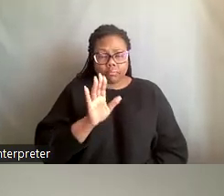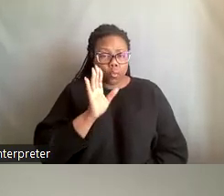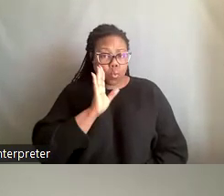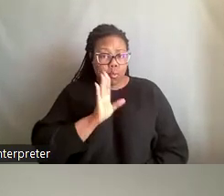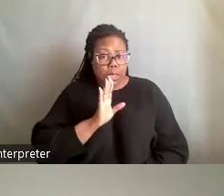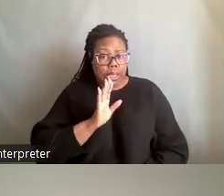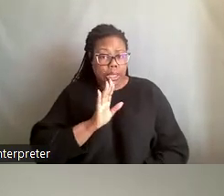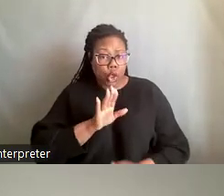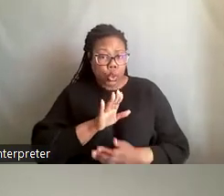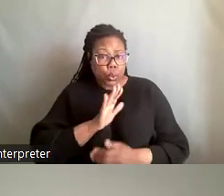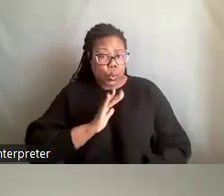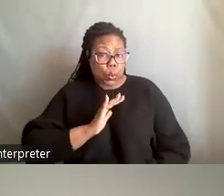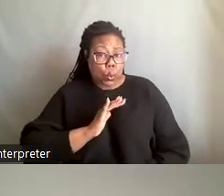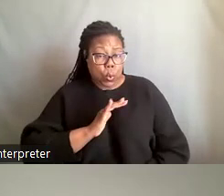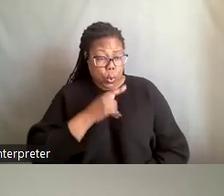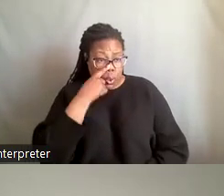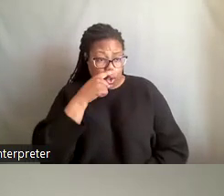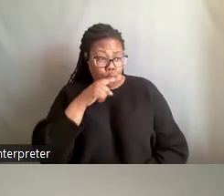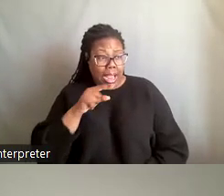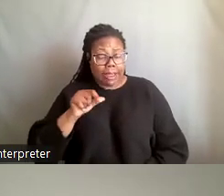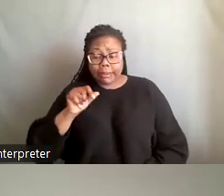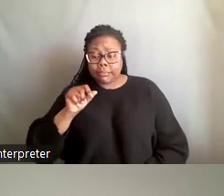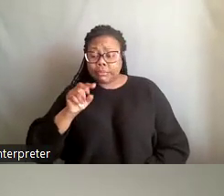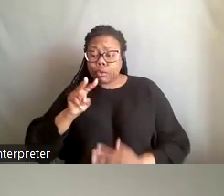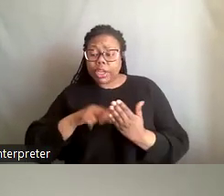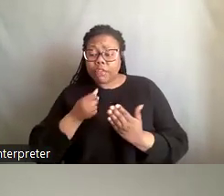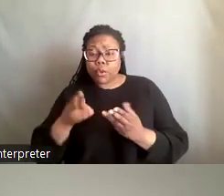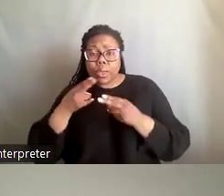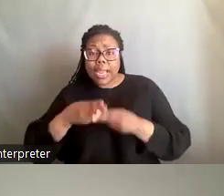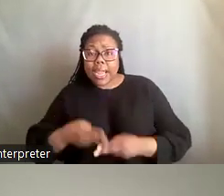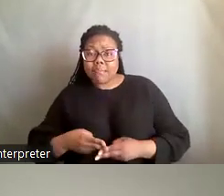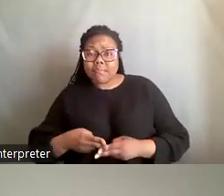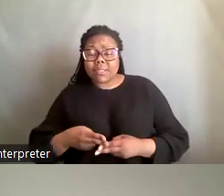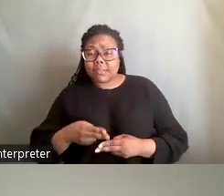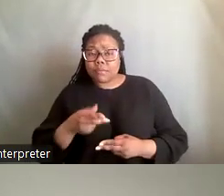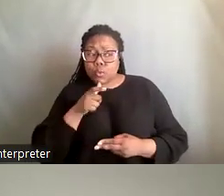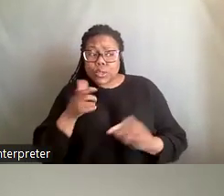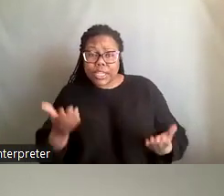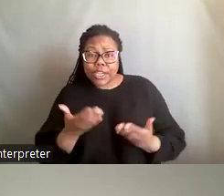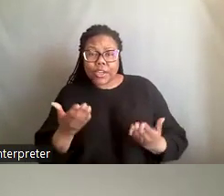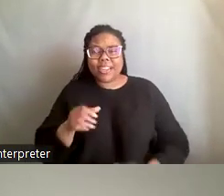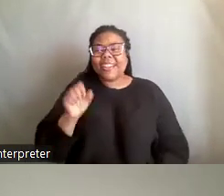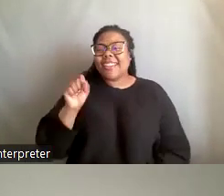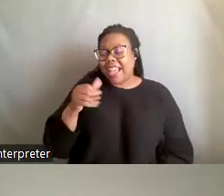it would be cool for access to read a few random names of who